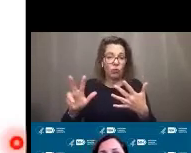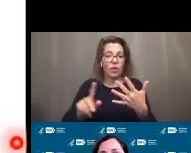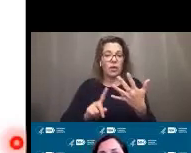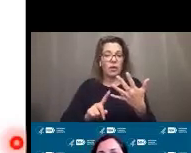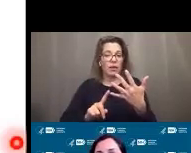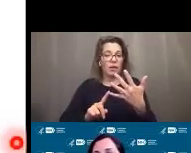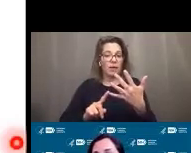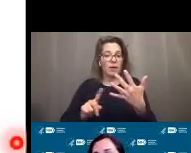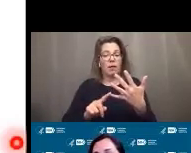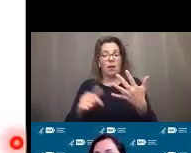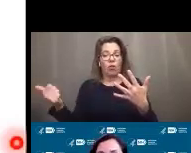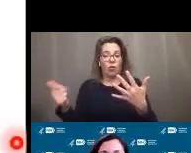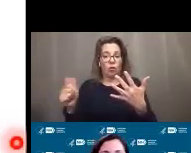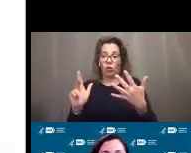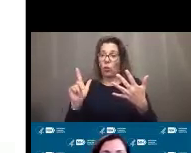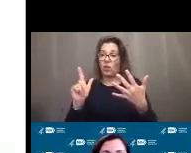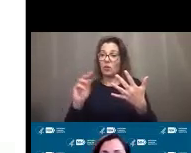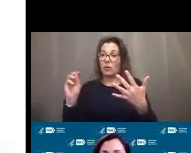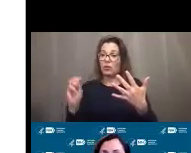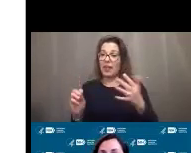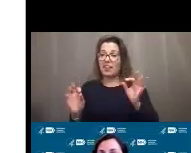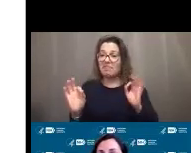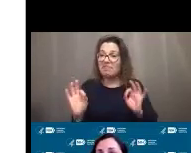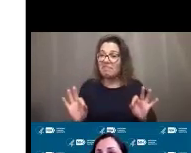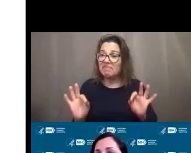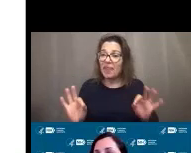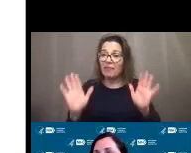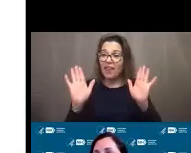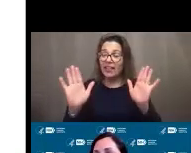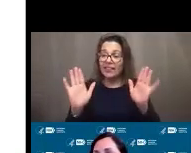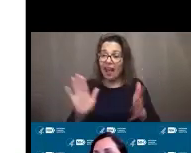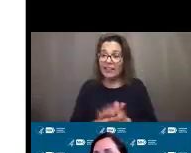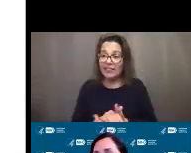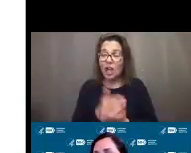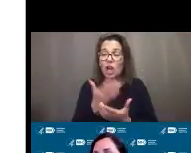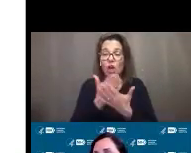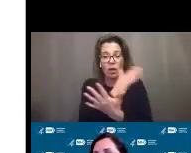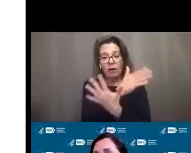And what is it to be a good mentor? Obviously you've had, everyone has had their own experience